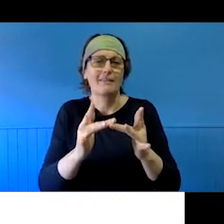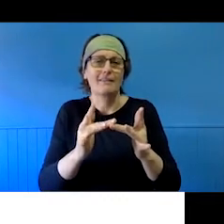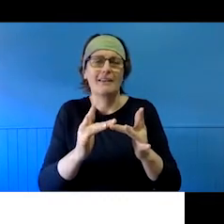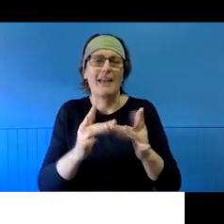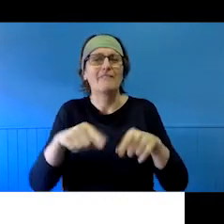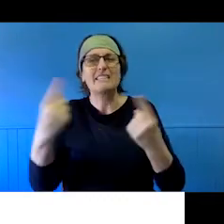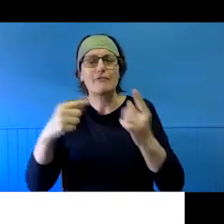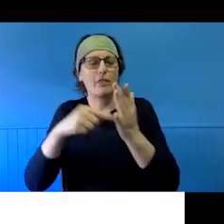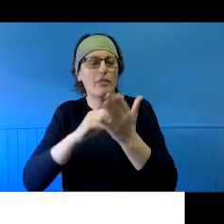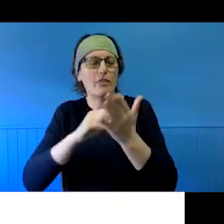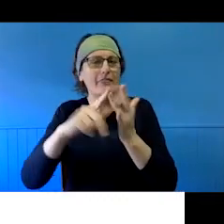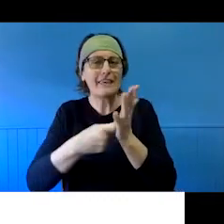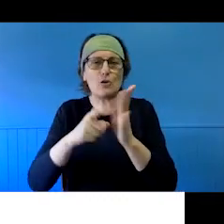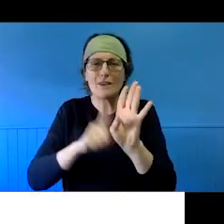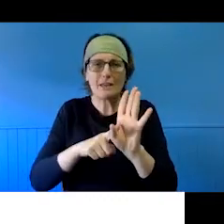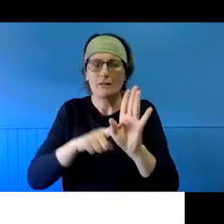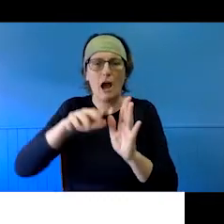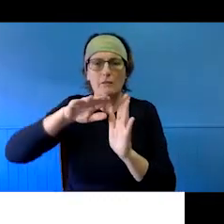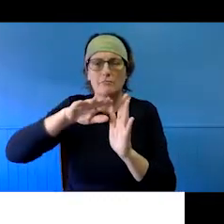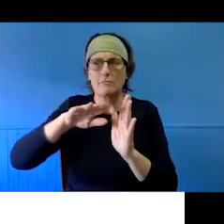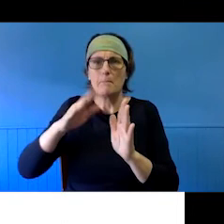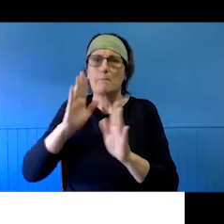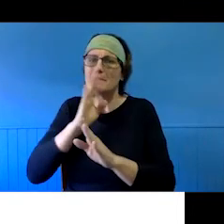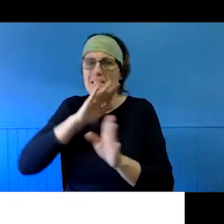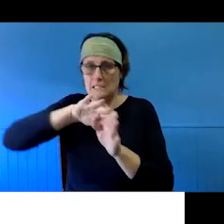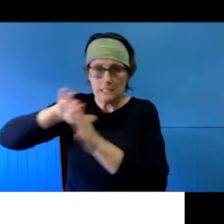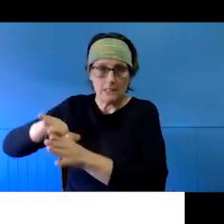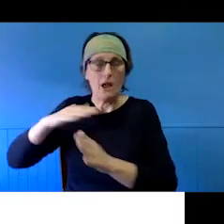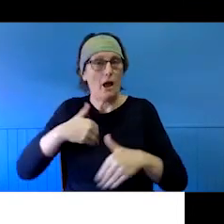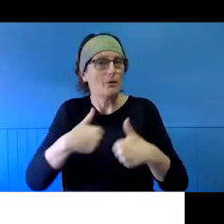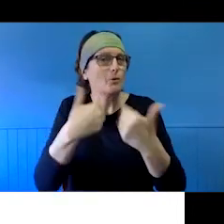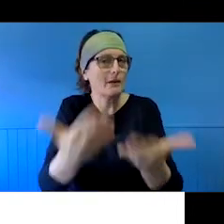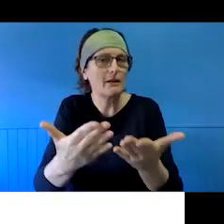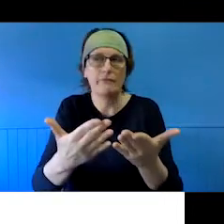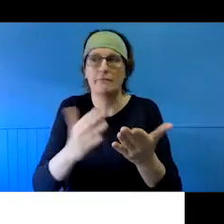that, and coming and bringing to you just some very - kind of think of it